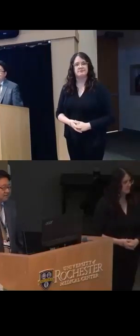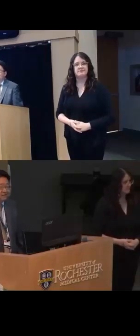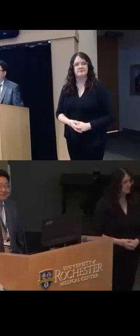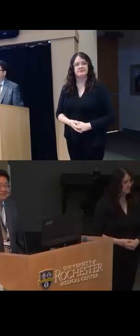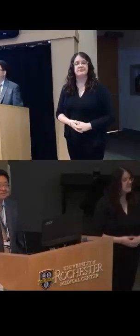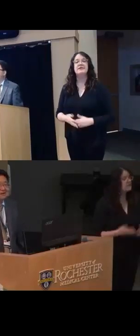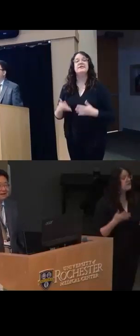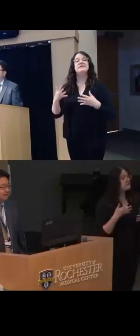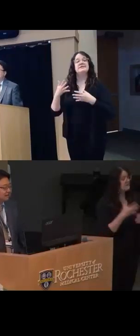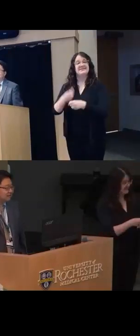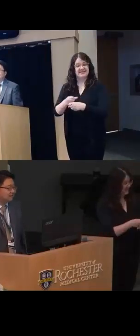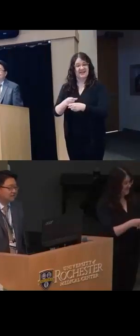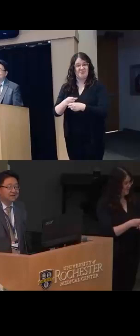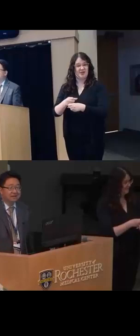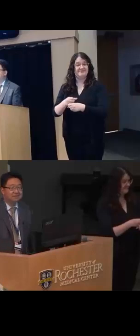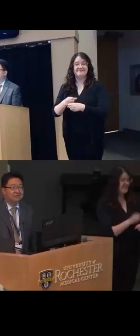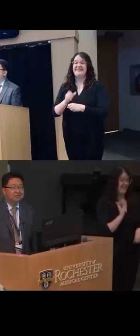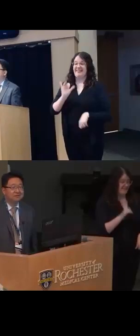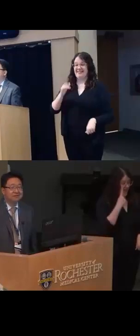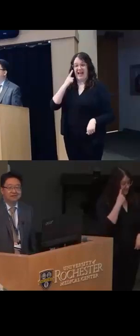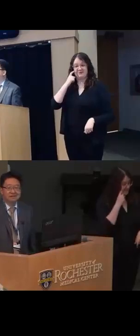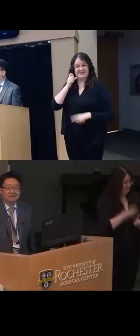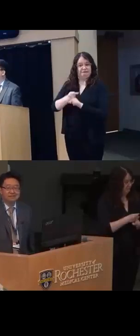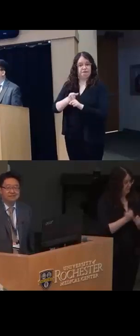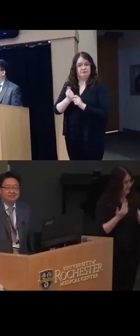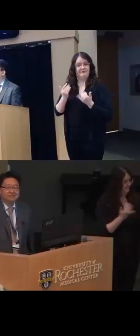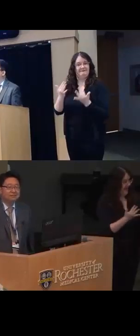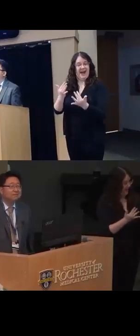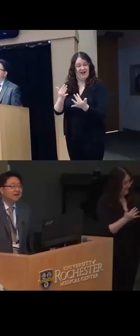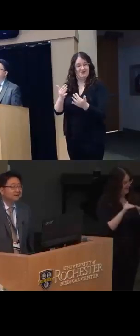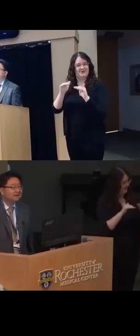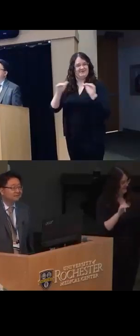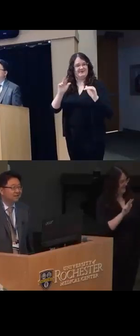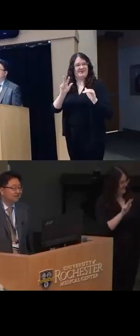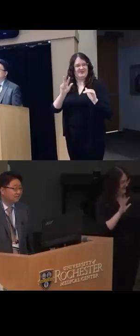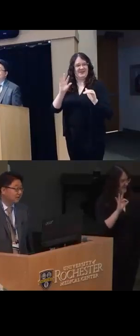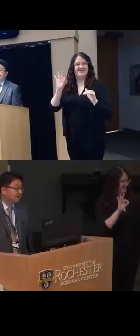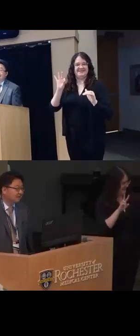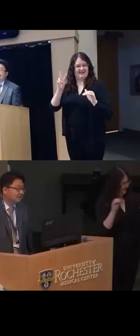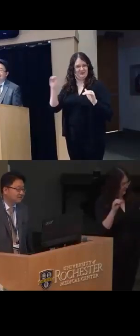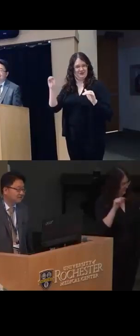you know the recent fire in 390 200. really reminded me reminded us